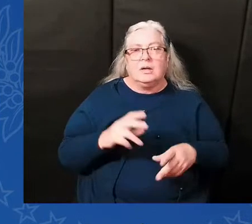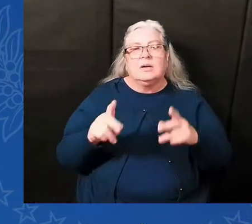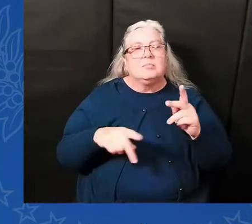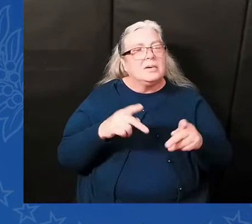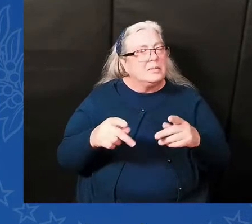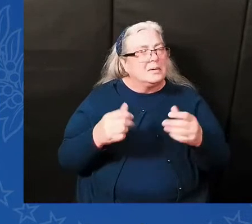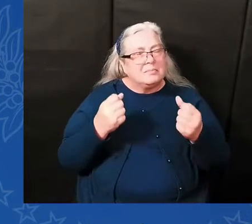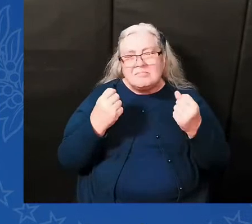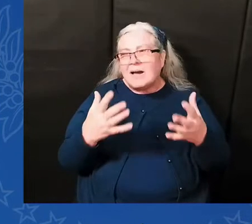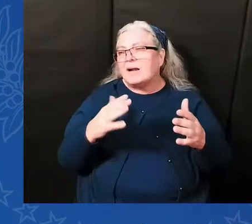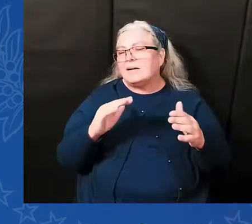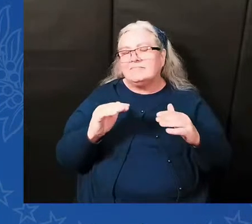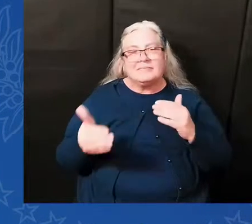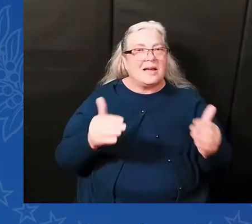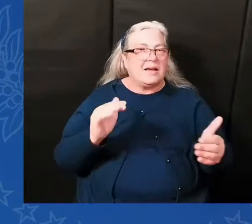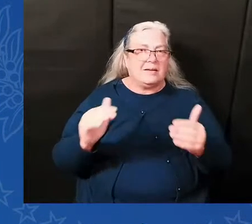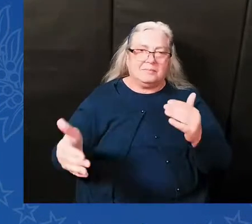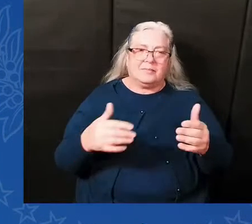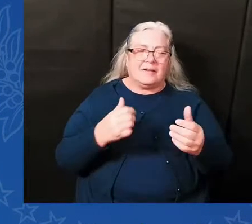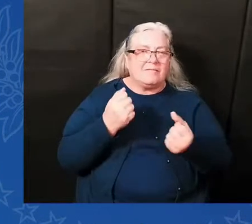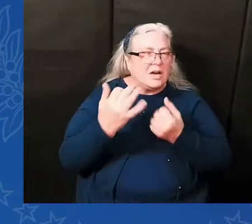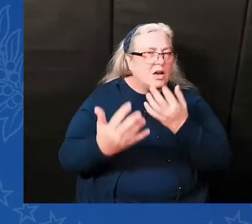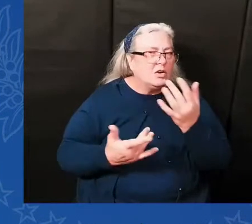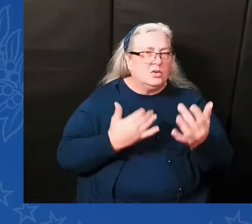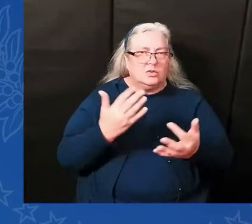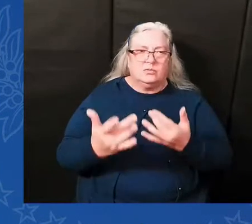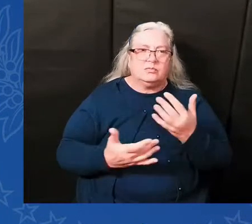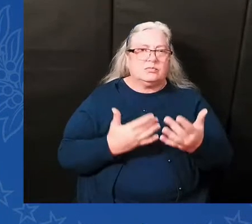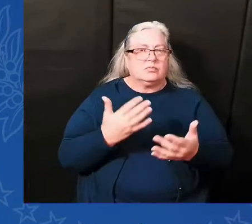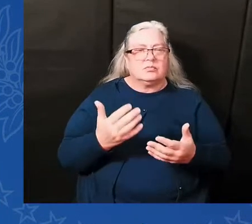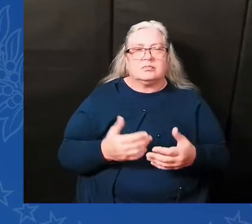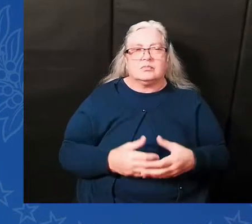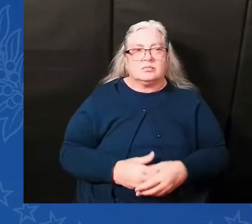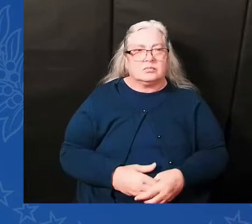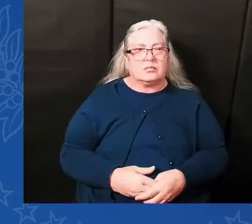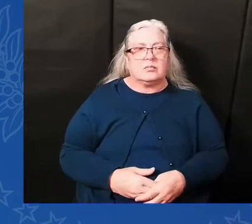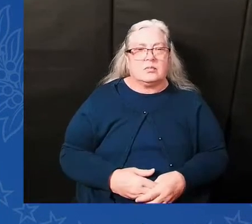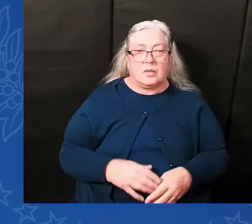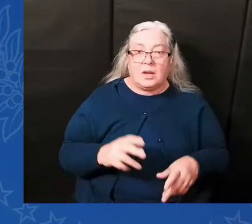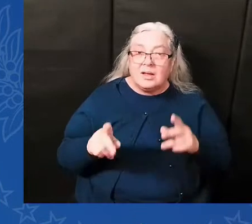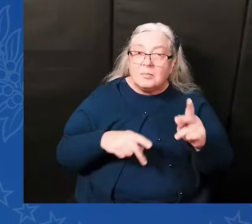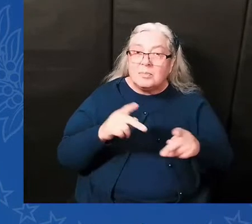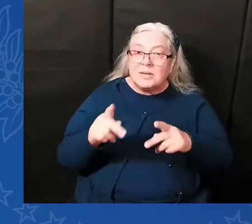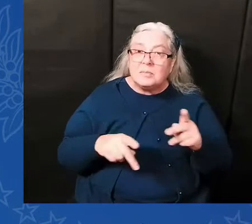And people of color, people with disabilities, seniors, low-income Americans are too often the victims.